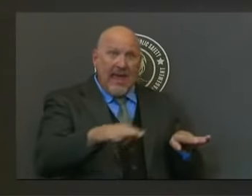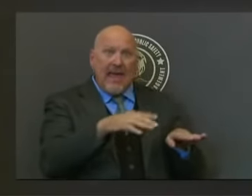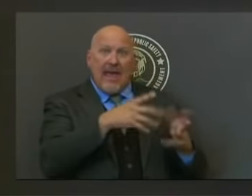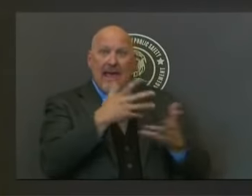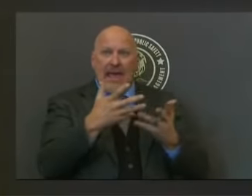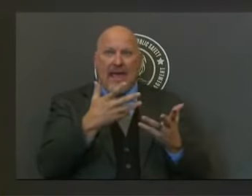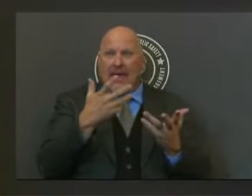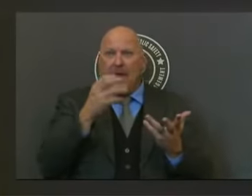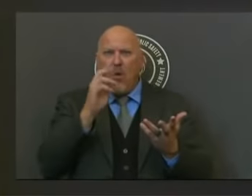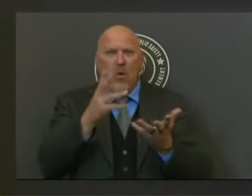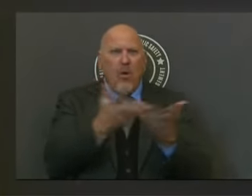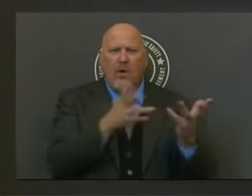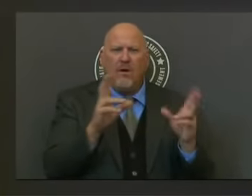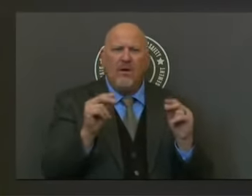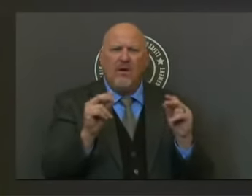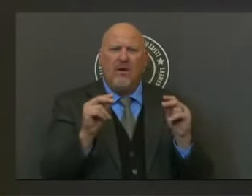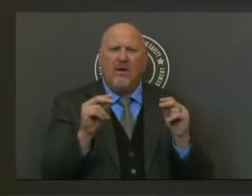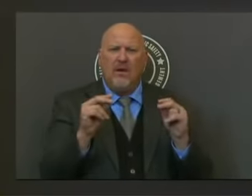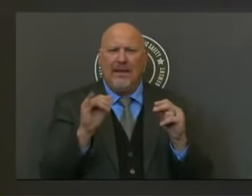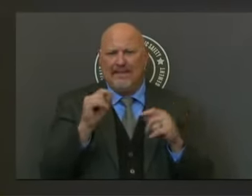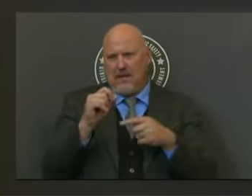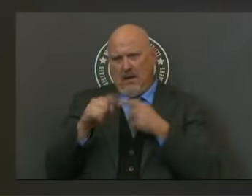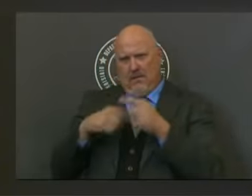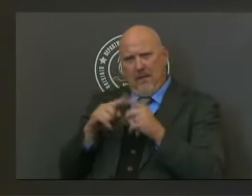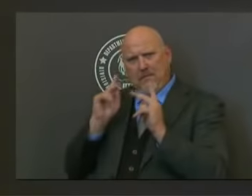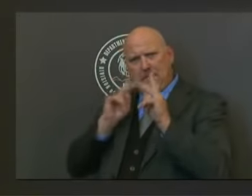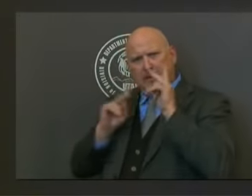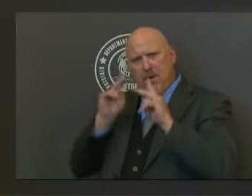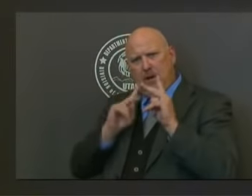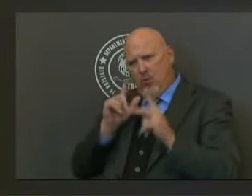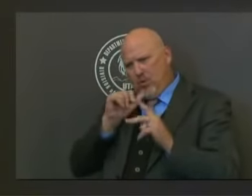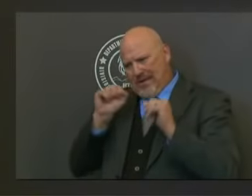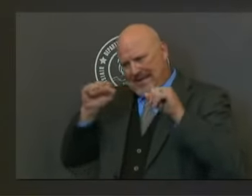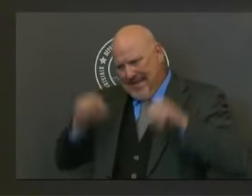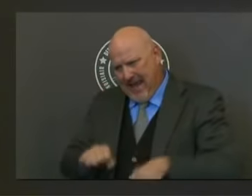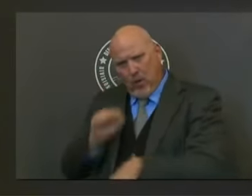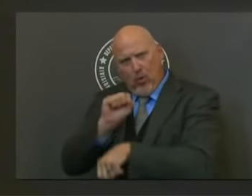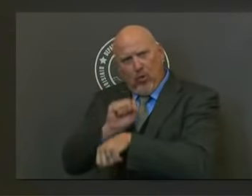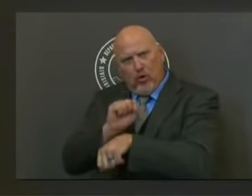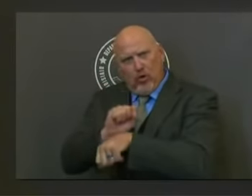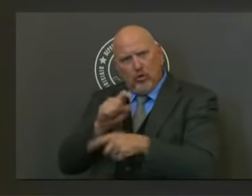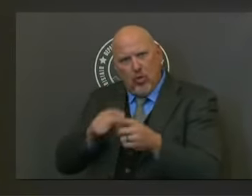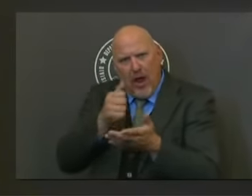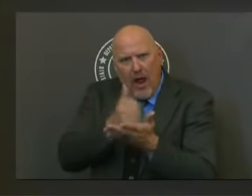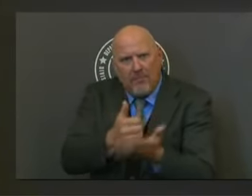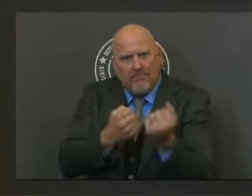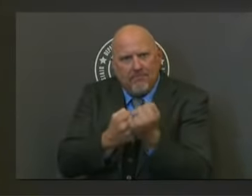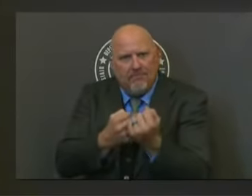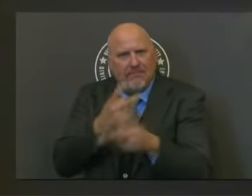way every single day our nurses are physicians or